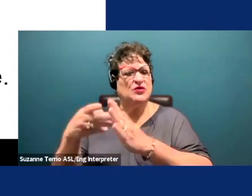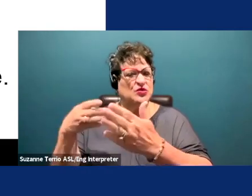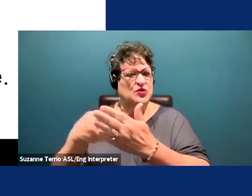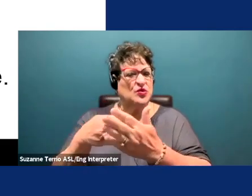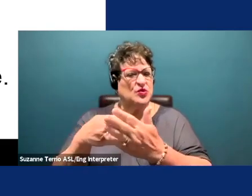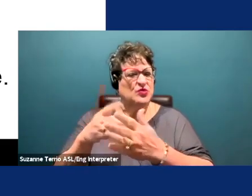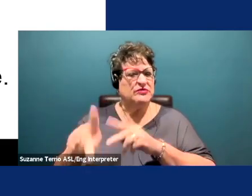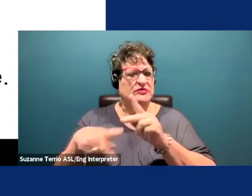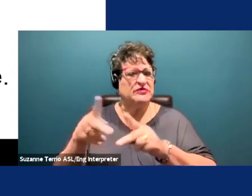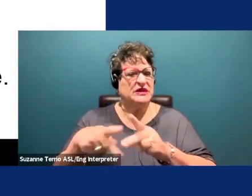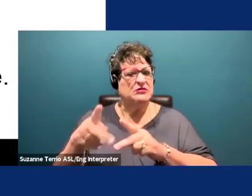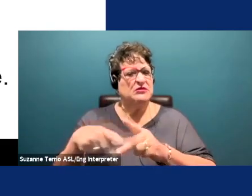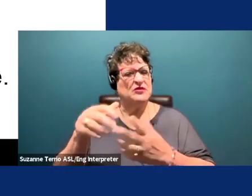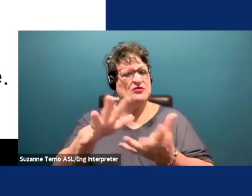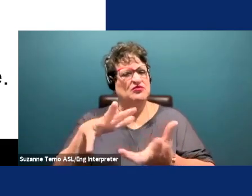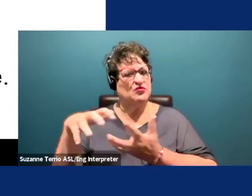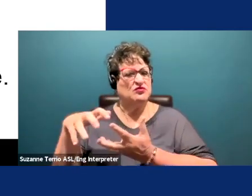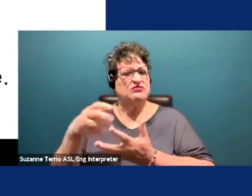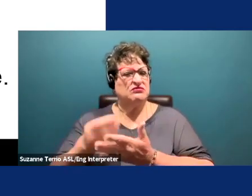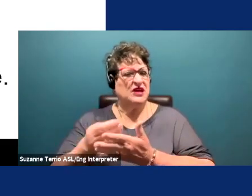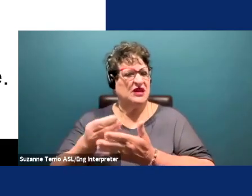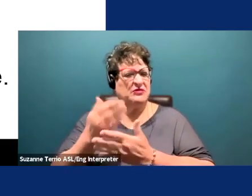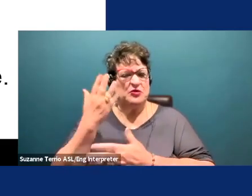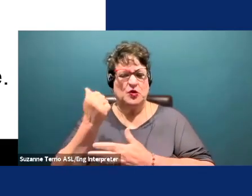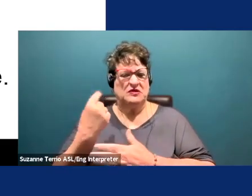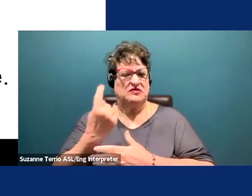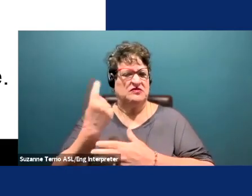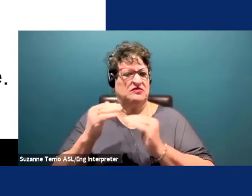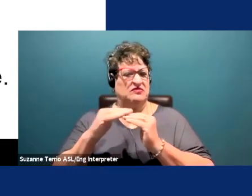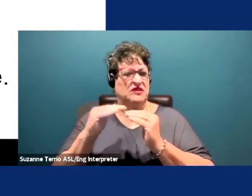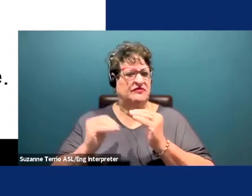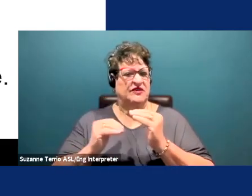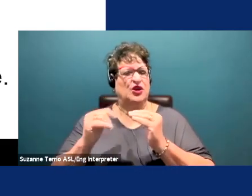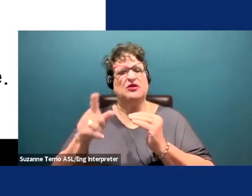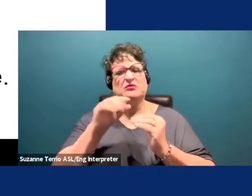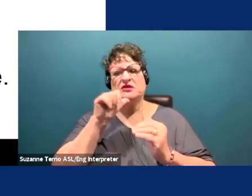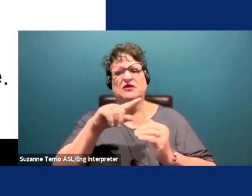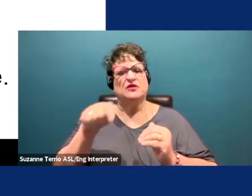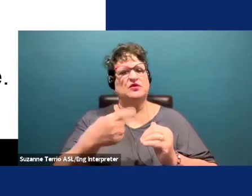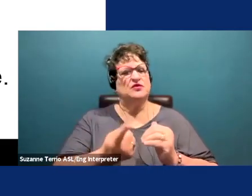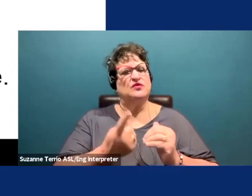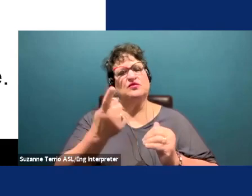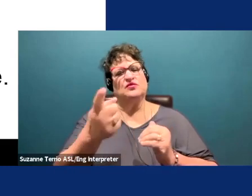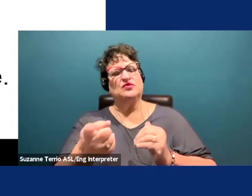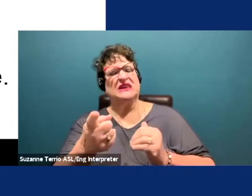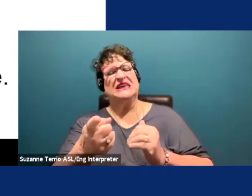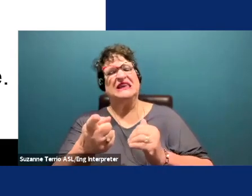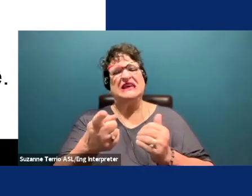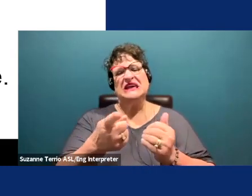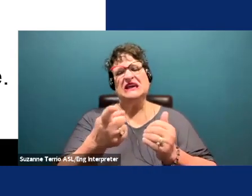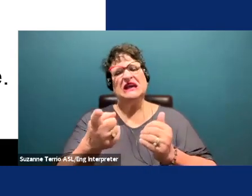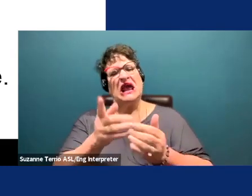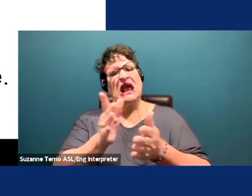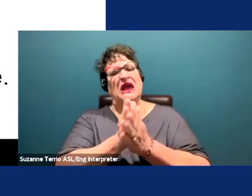But in this case, we're not just asking for money, we're asking for changes in the jail to protect people. We will not ask you for money,